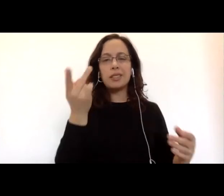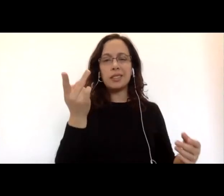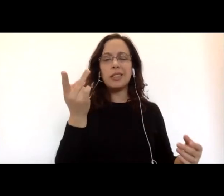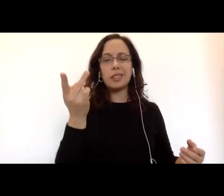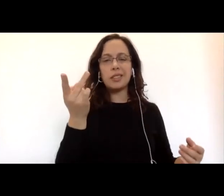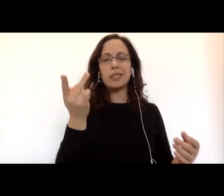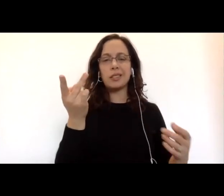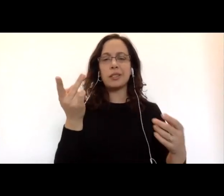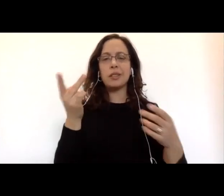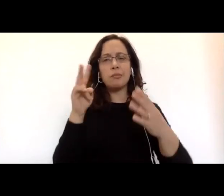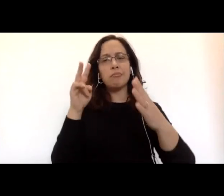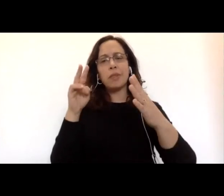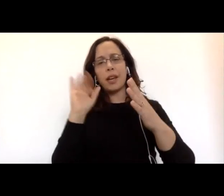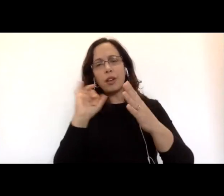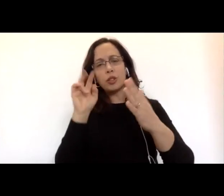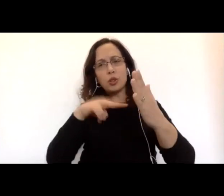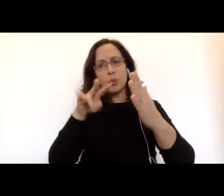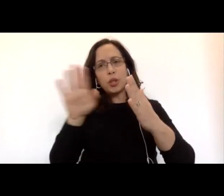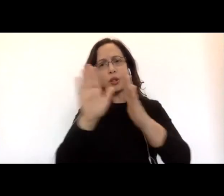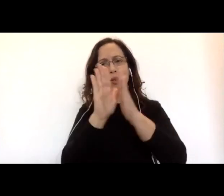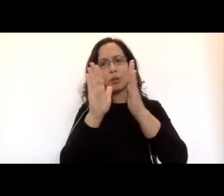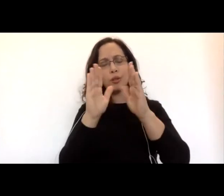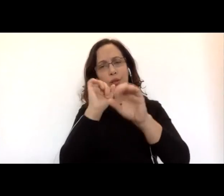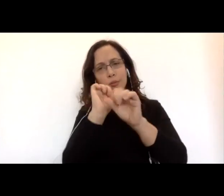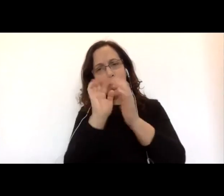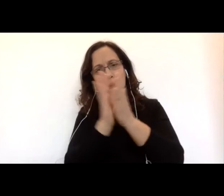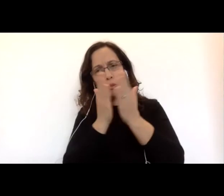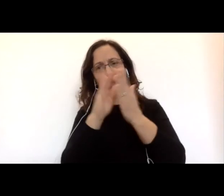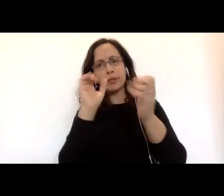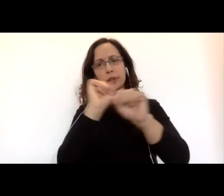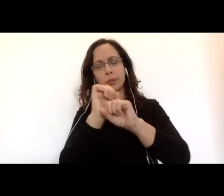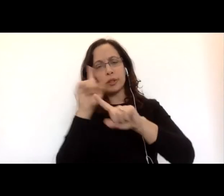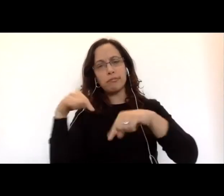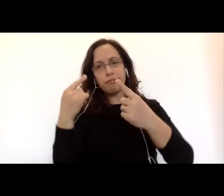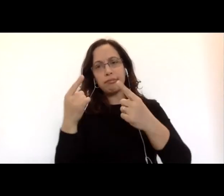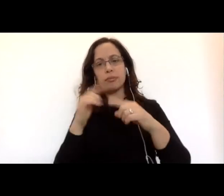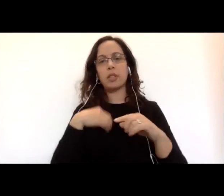read her work as it's come out over the years her first two books a monograph and an edited